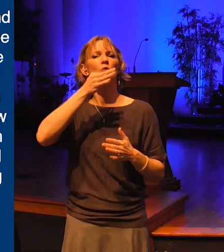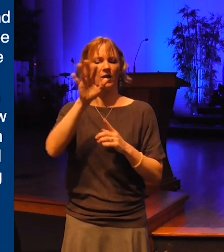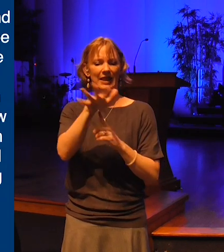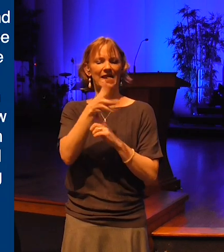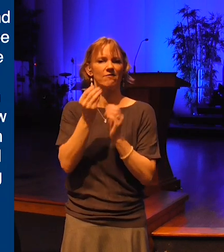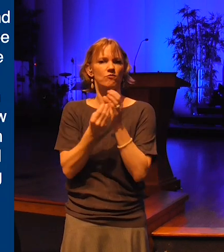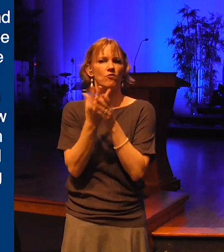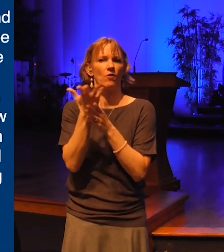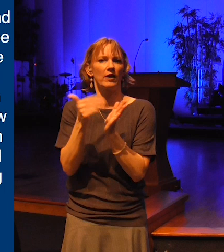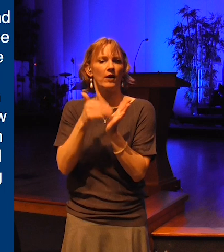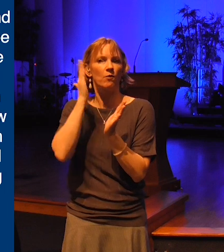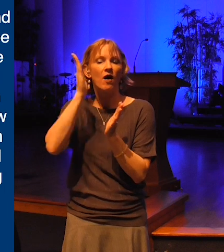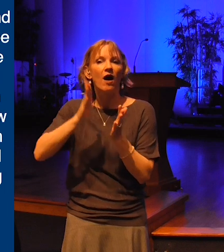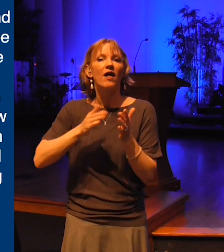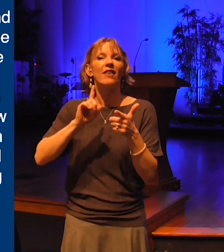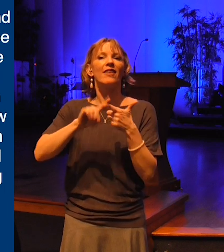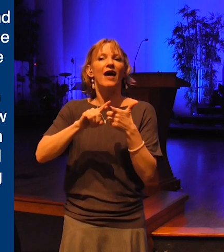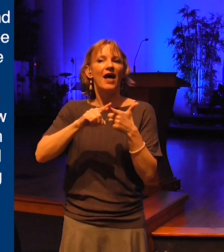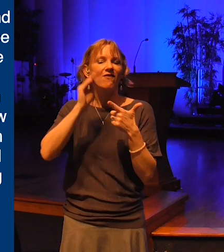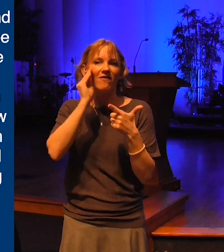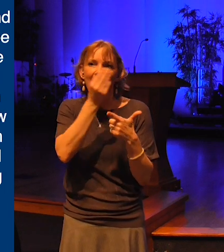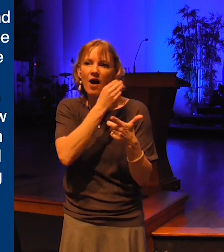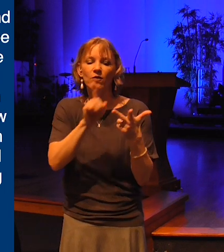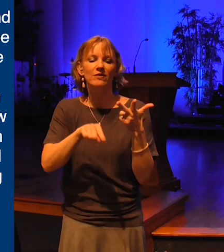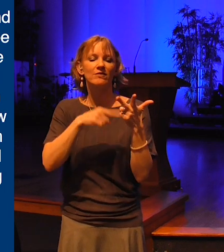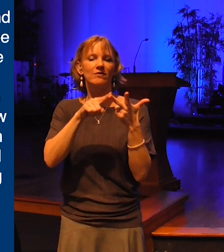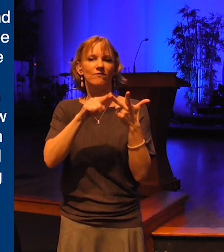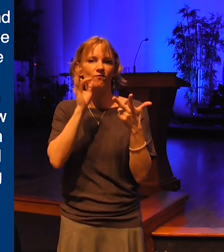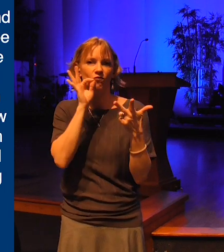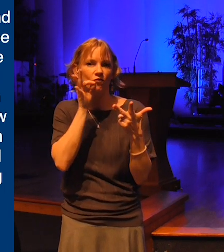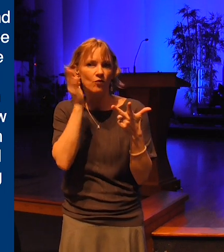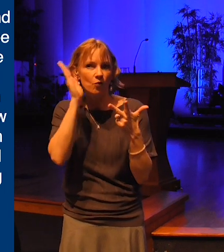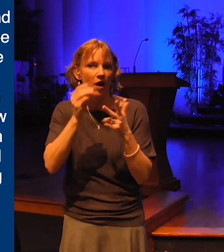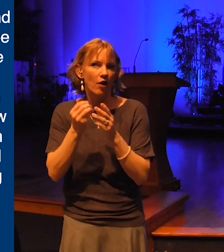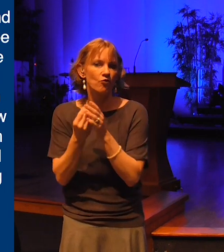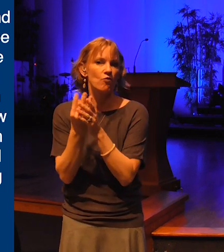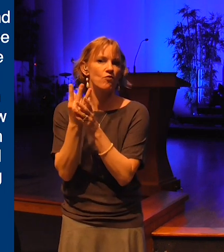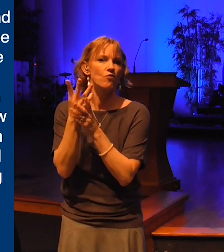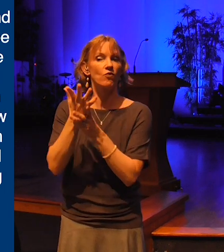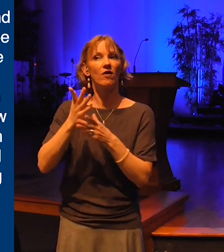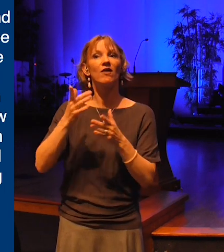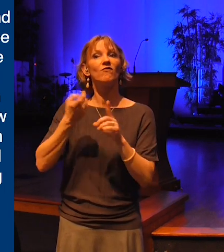afterwards the flowers and the fruit would appear from this I received a high view of the power and